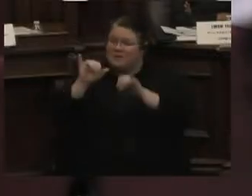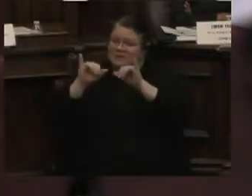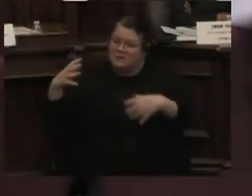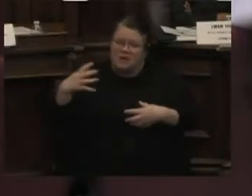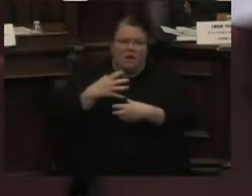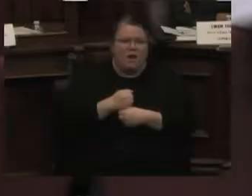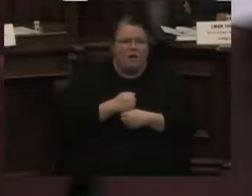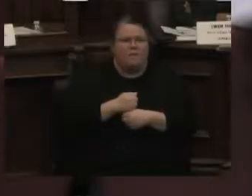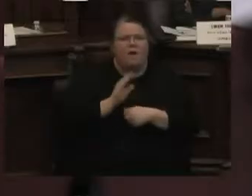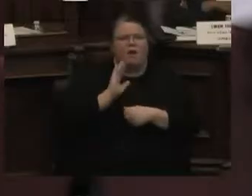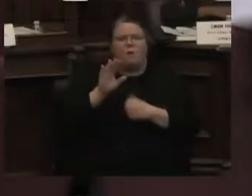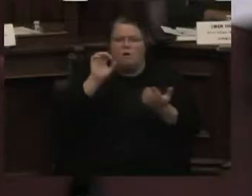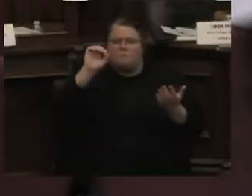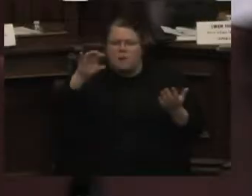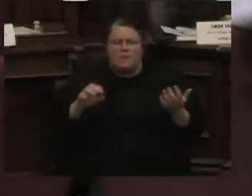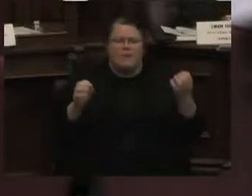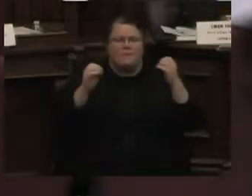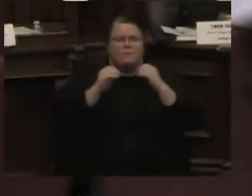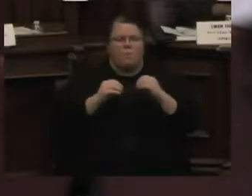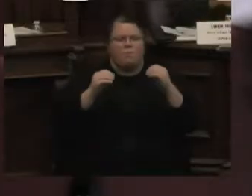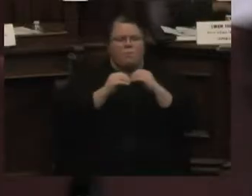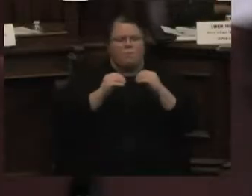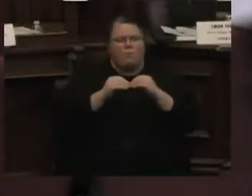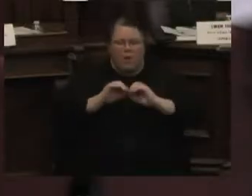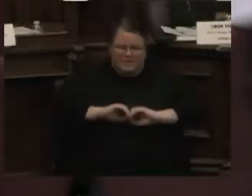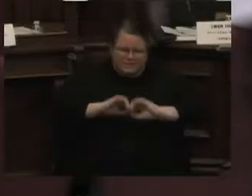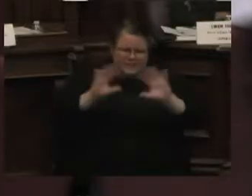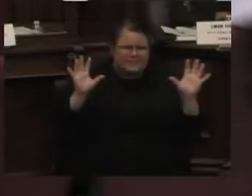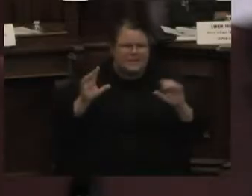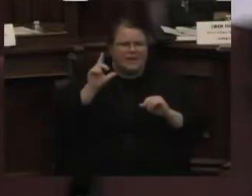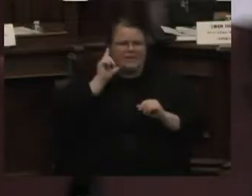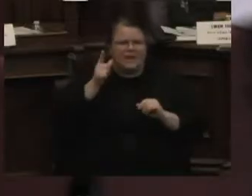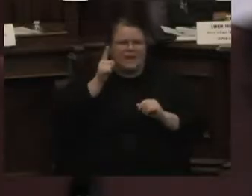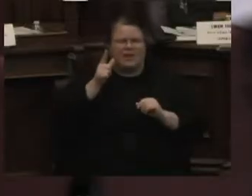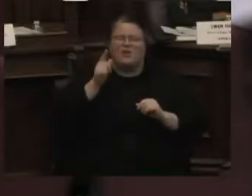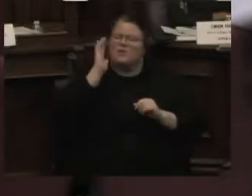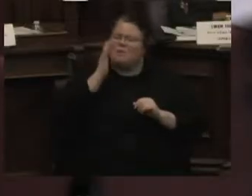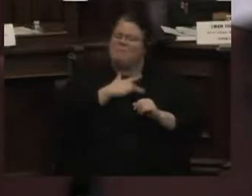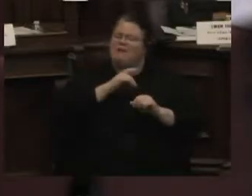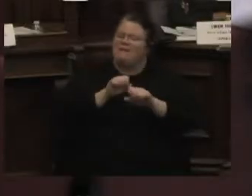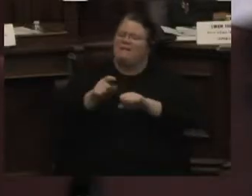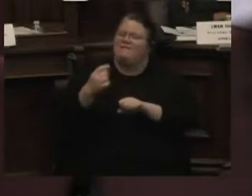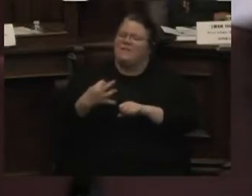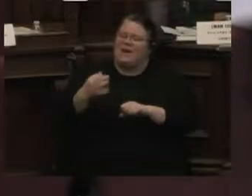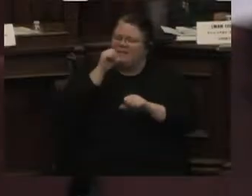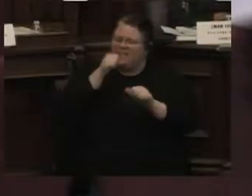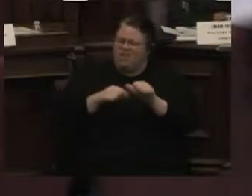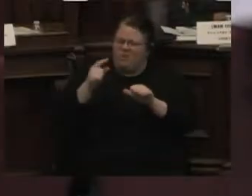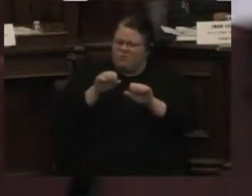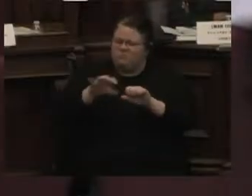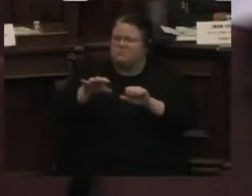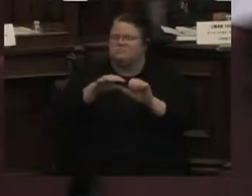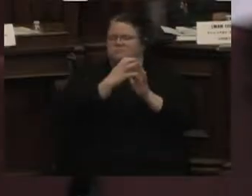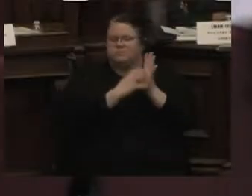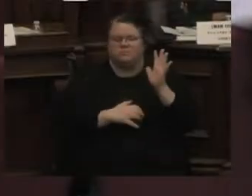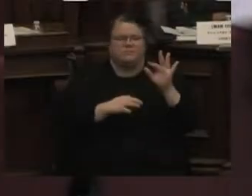we are very, very excited about that. So that's pace in a nutshell. I'll put some more